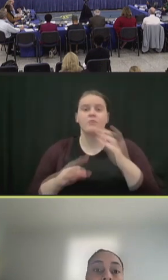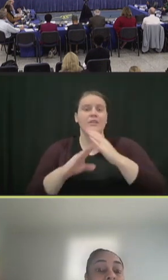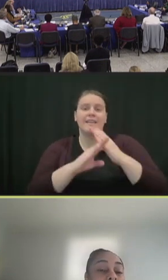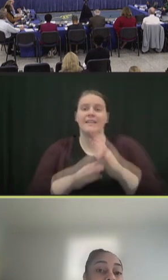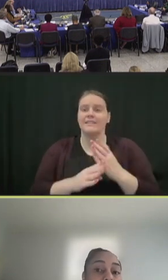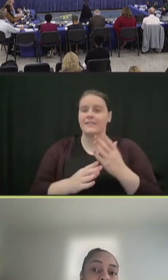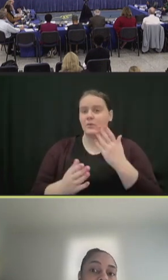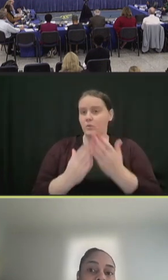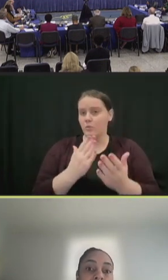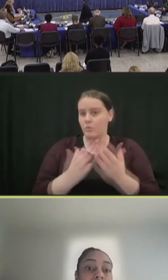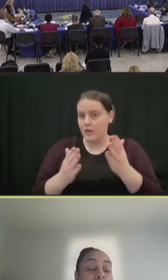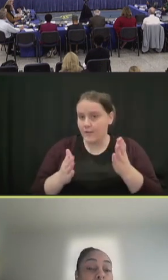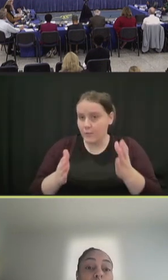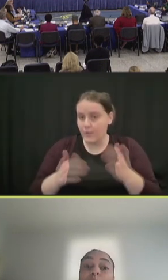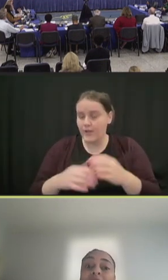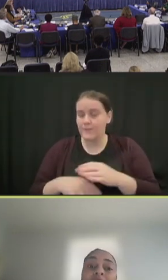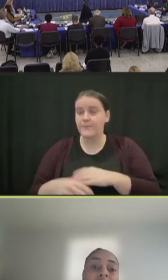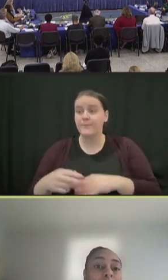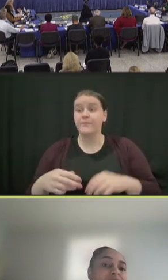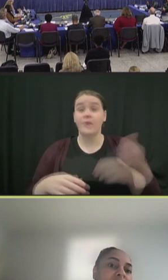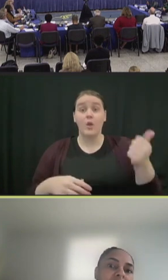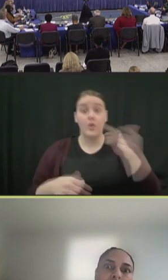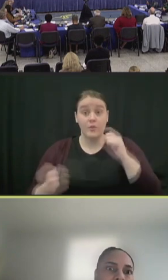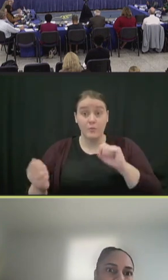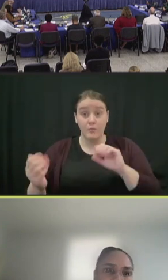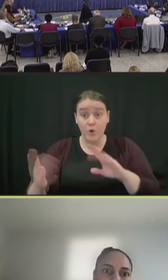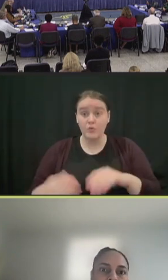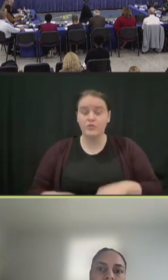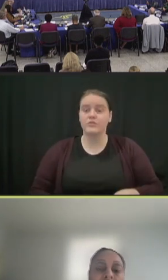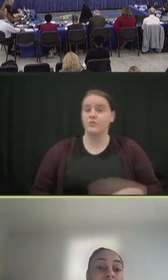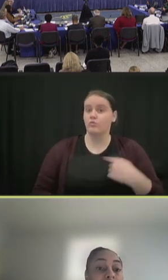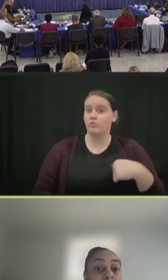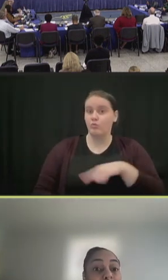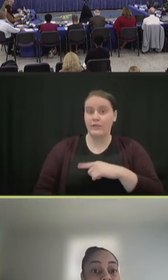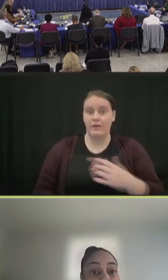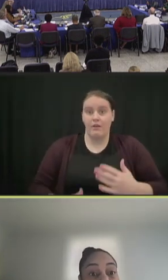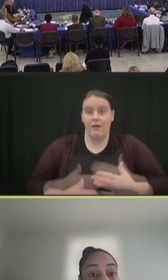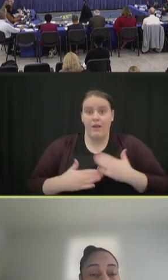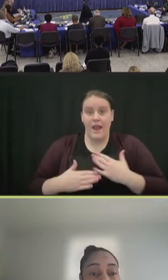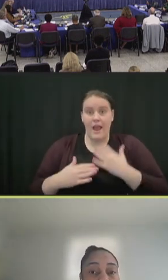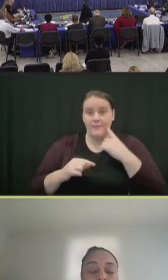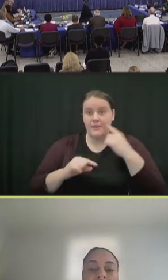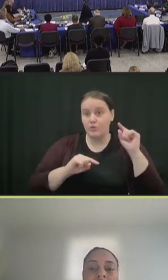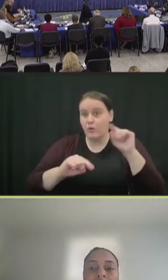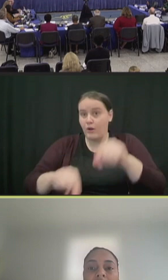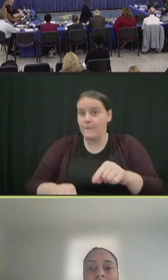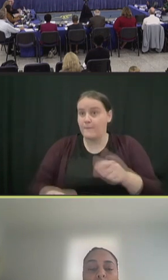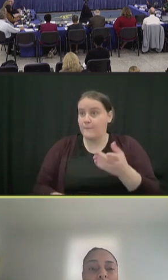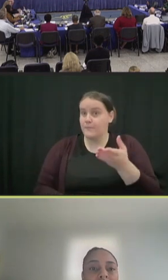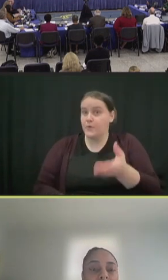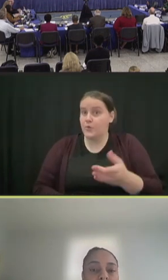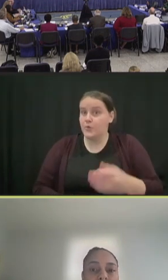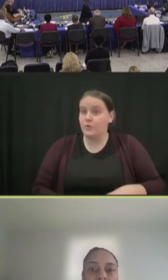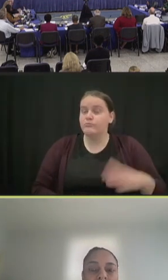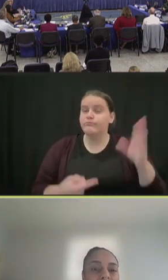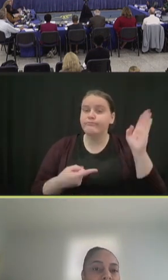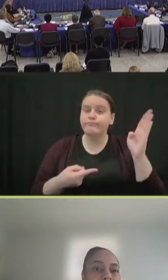And then another way is that we would be happy to come to you to deliver a presentation. We could,